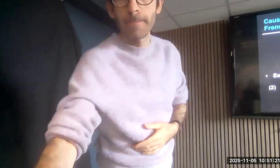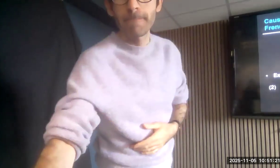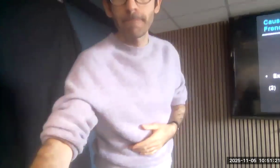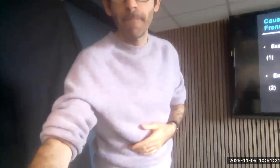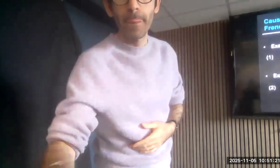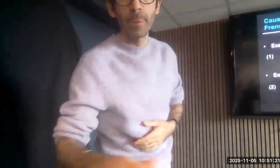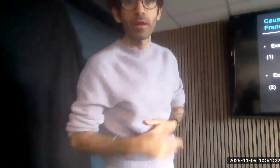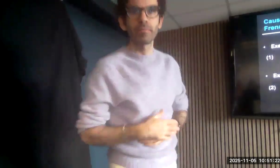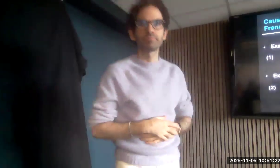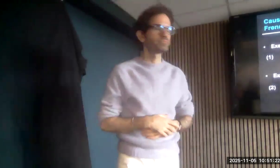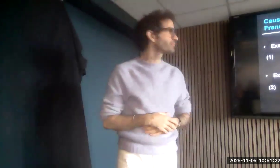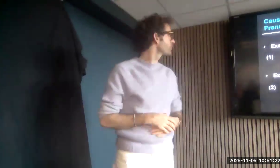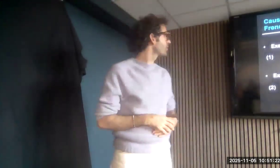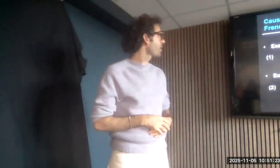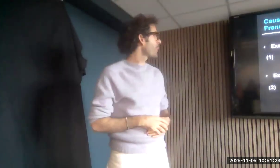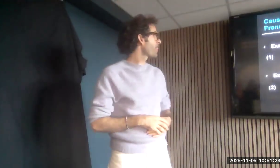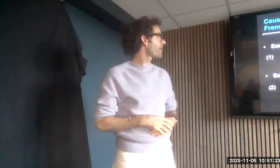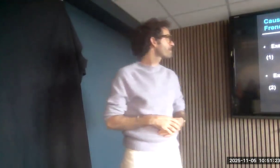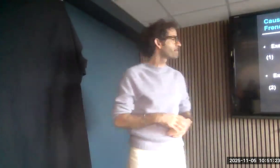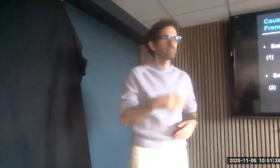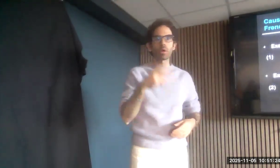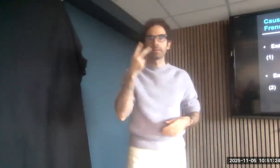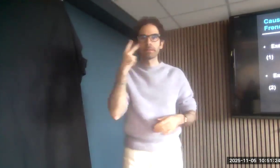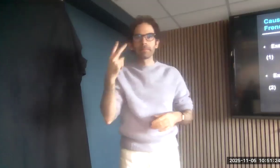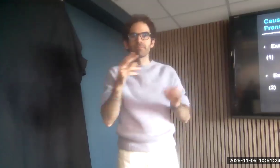spoken French.